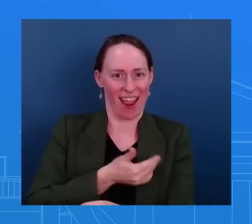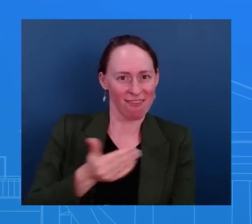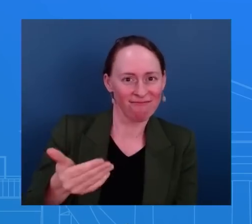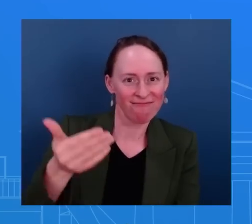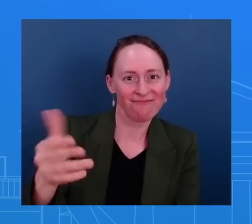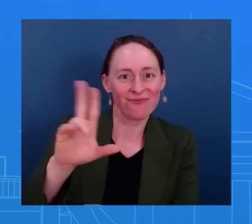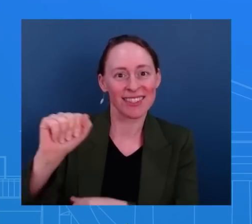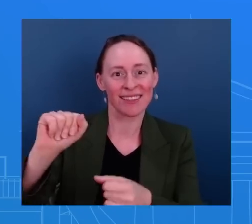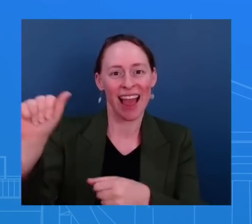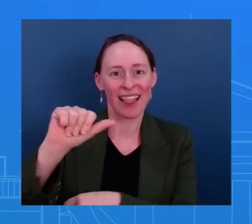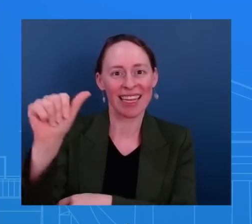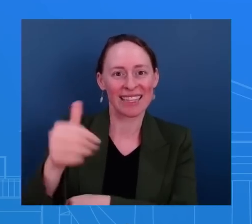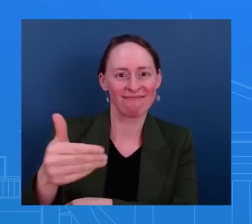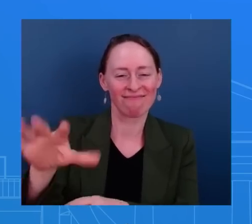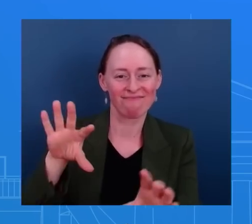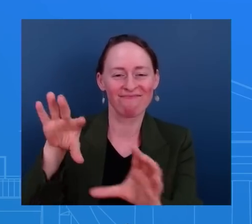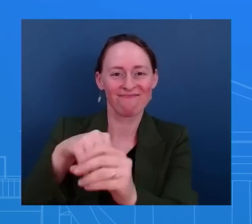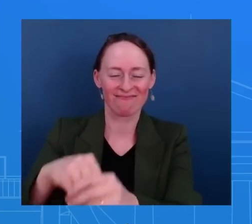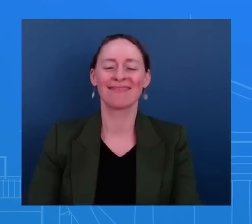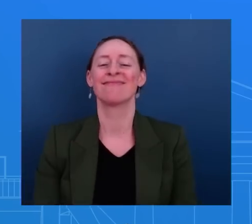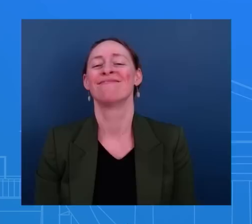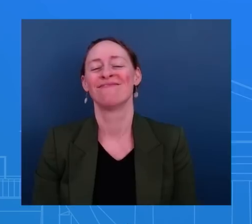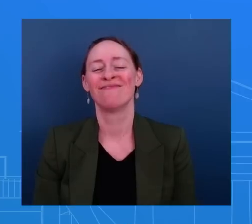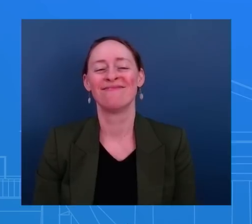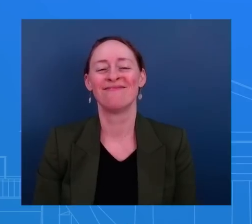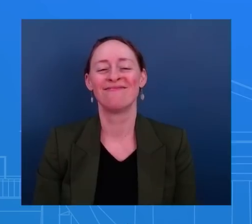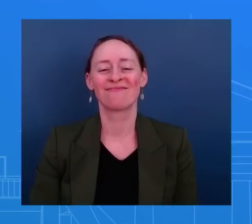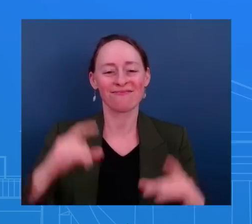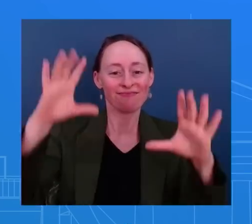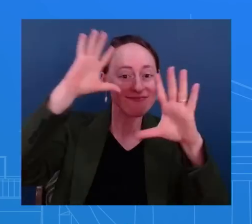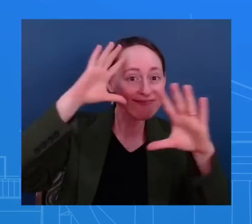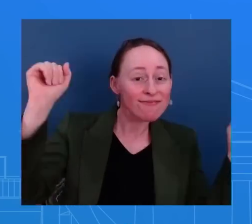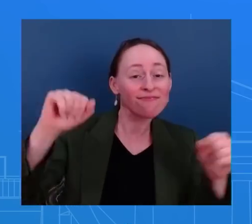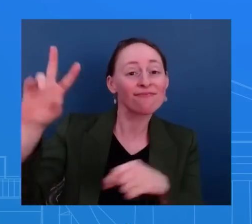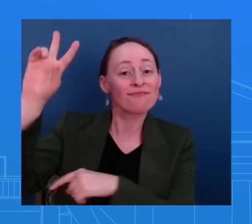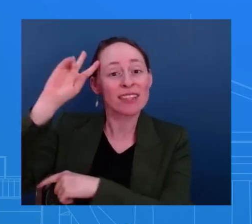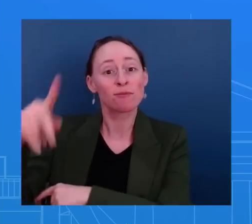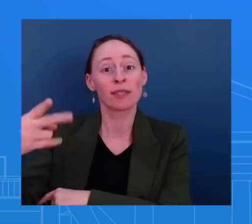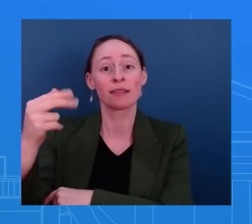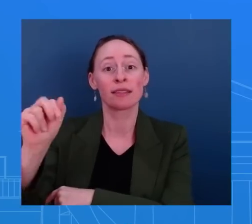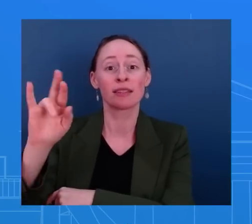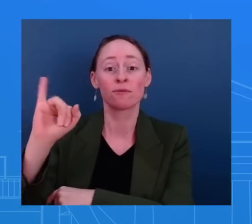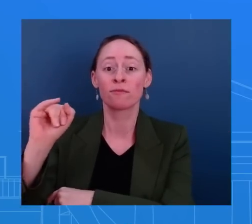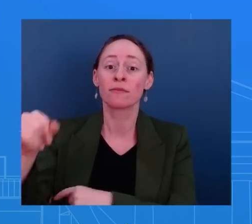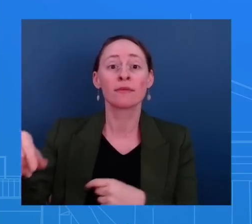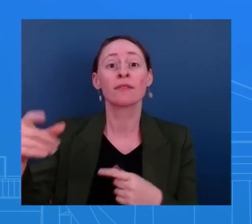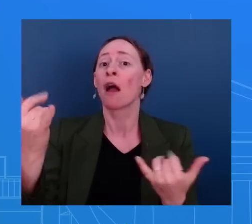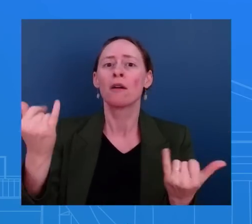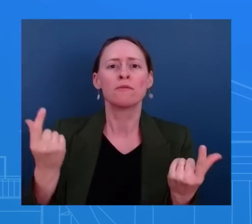launched Time is Money, a new government-wide effort to crack down on all the ways that cooperations and